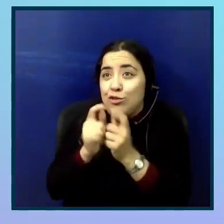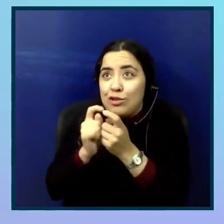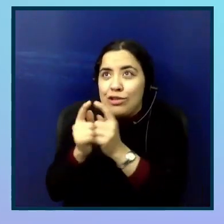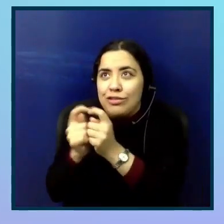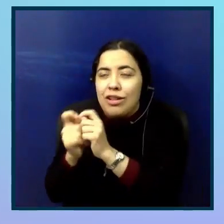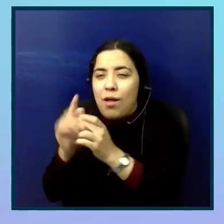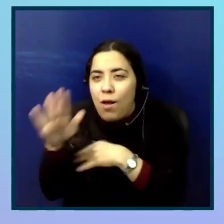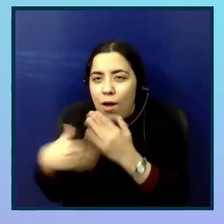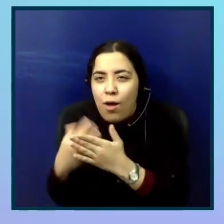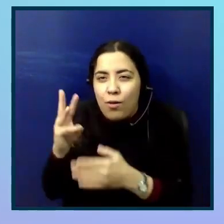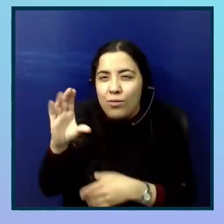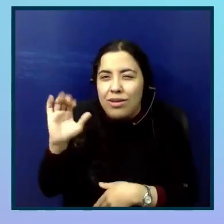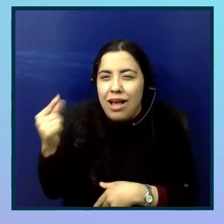to make them easier to understand.